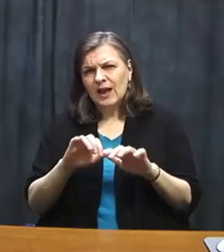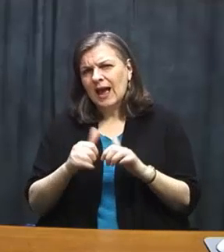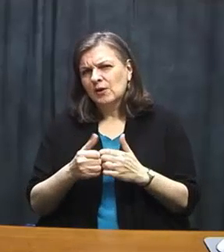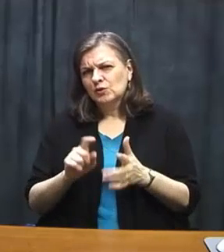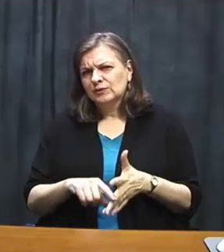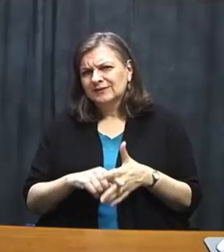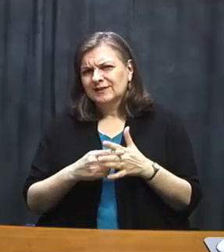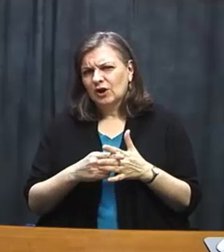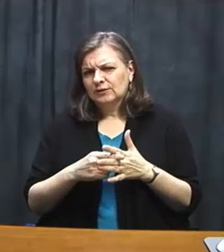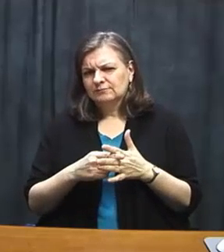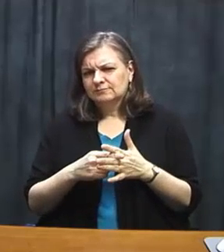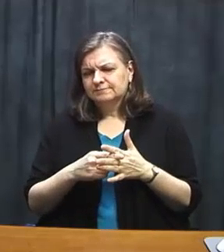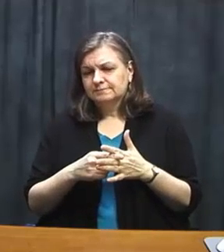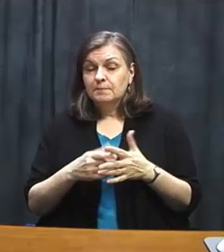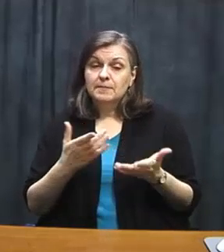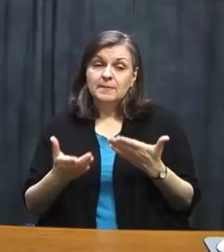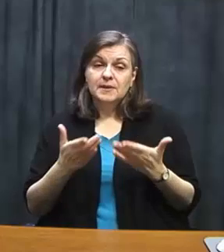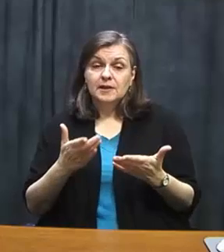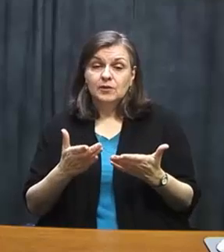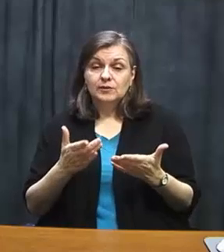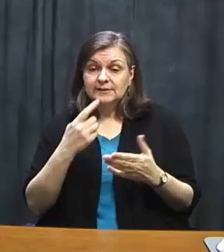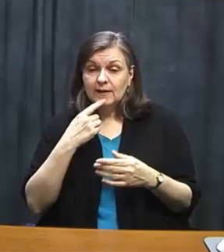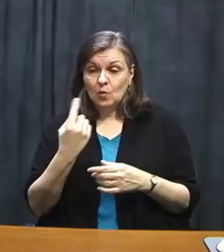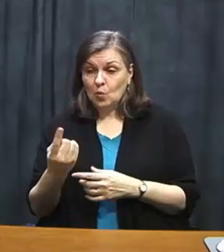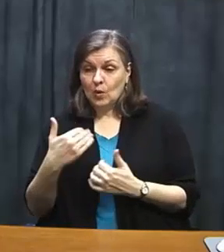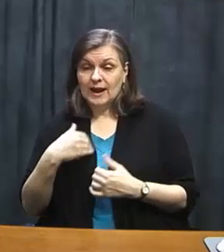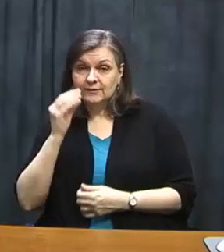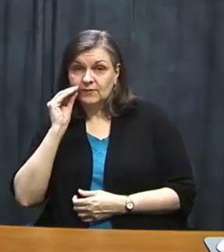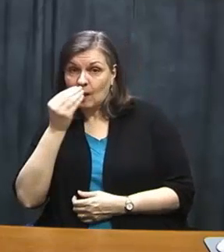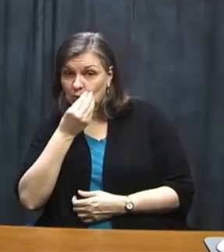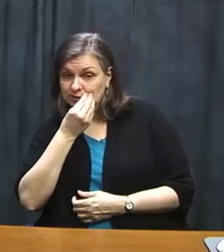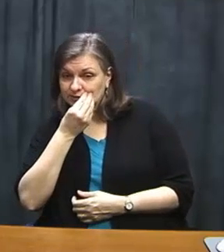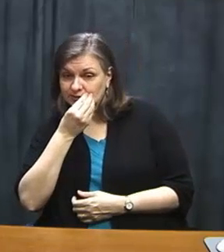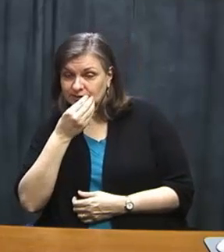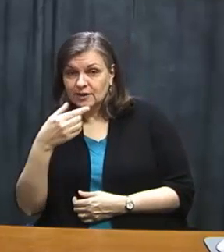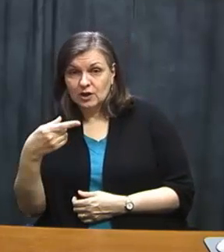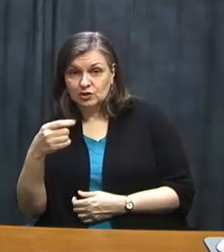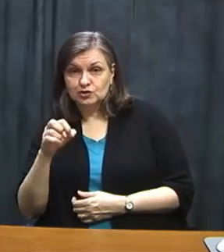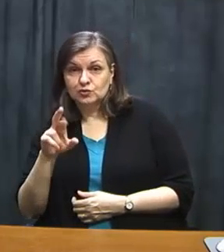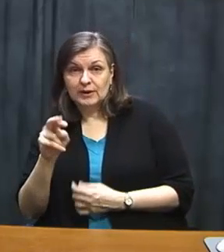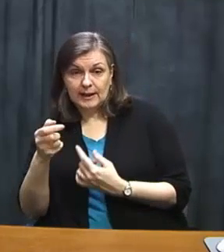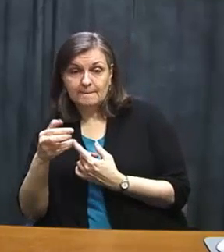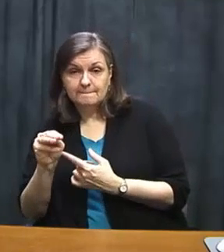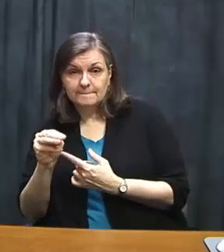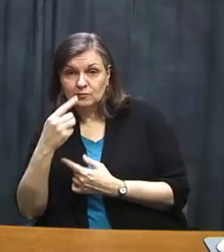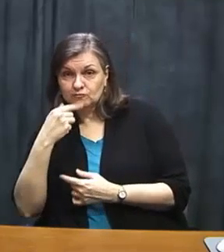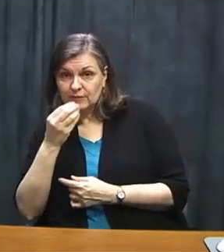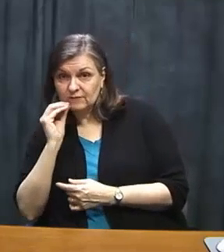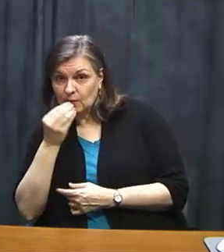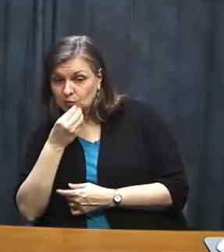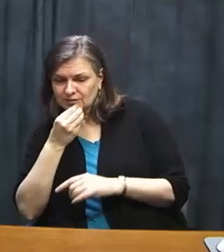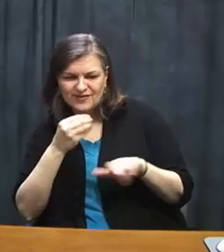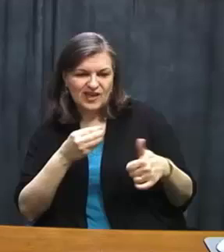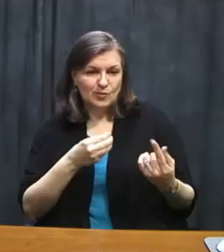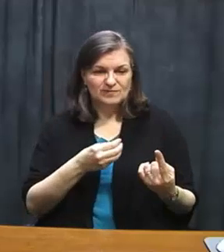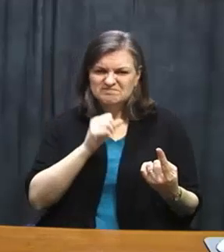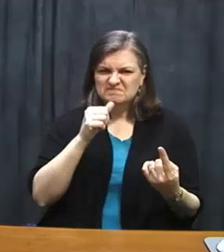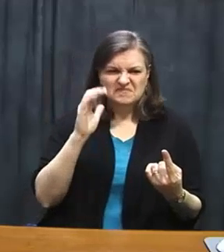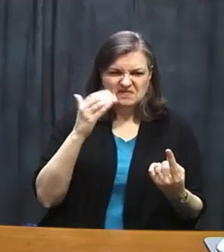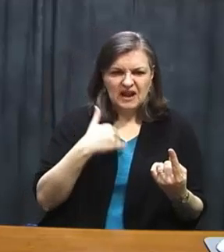your first guess might be well one has flowers the geranium, and the other doesn't - the corn